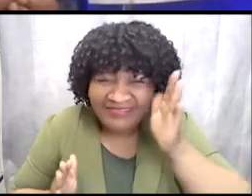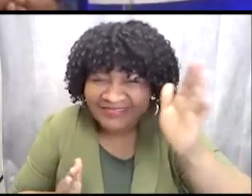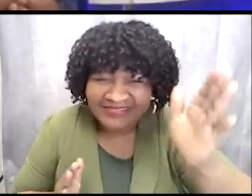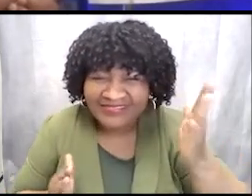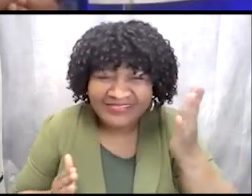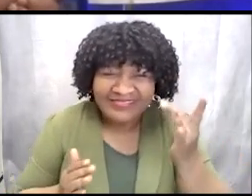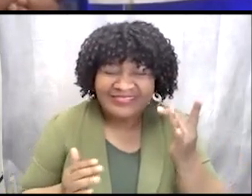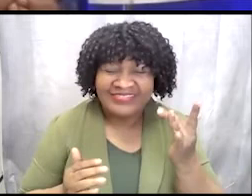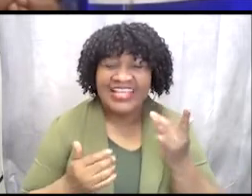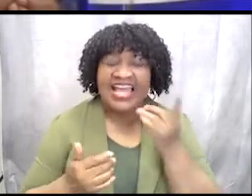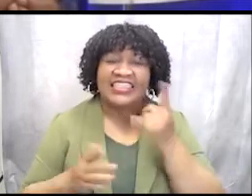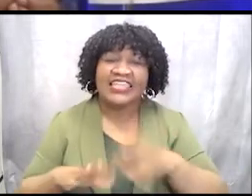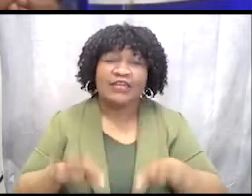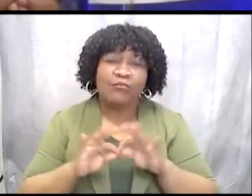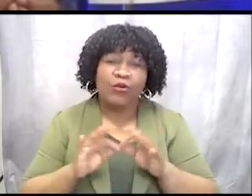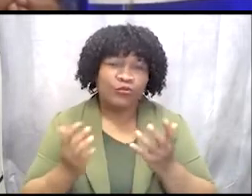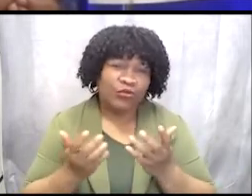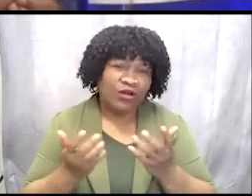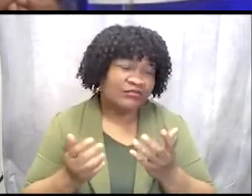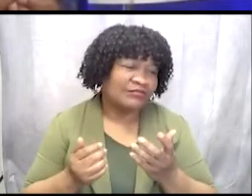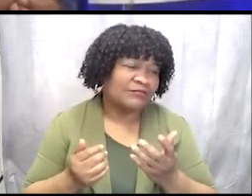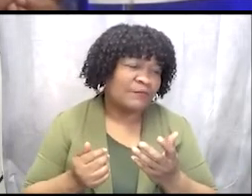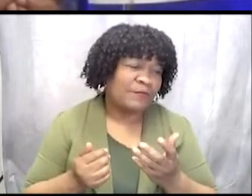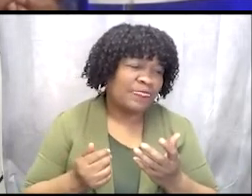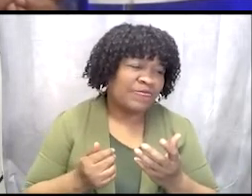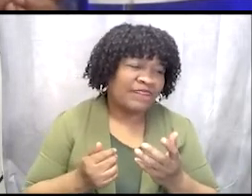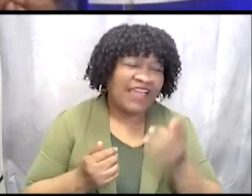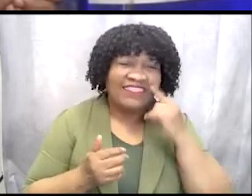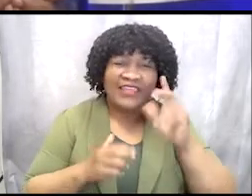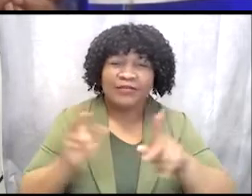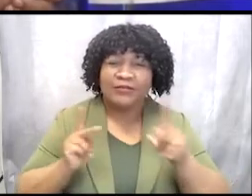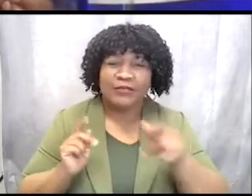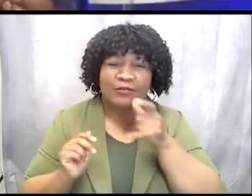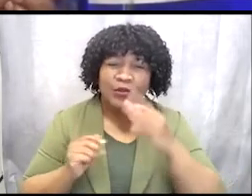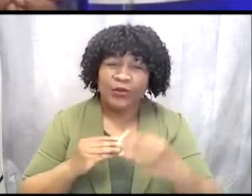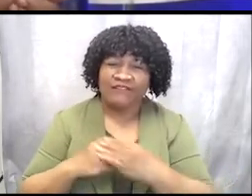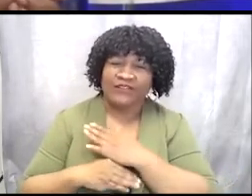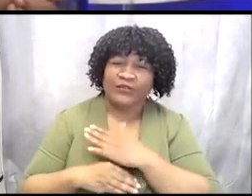I also think about the people who've influenced my thinking.